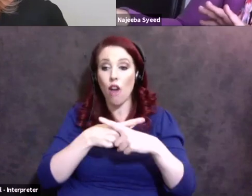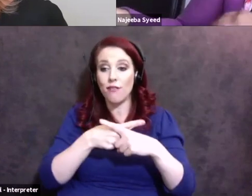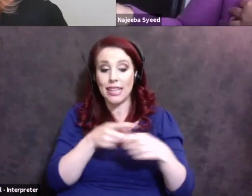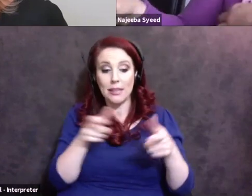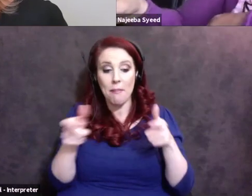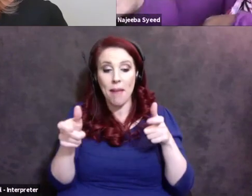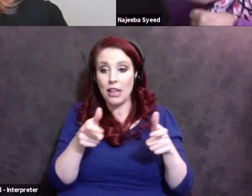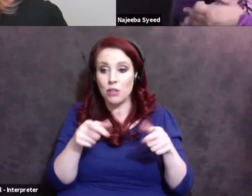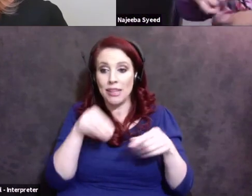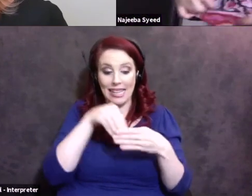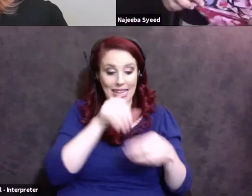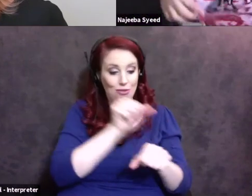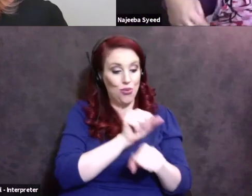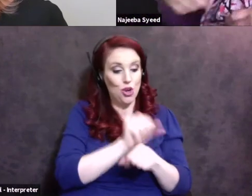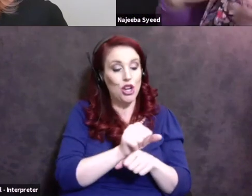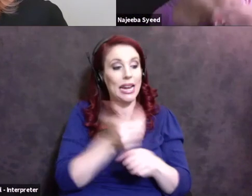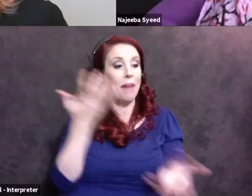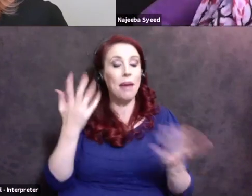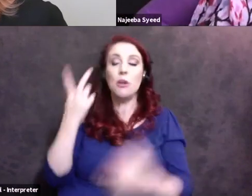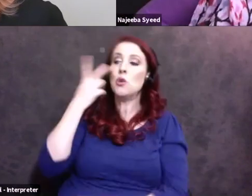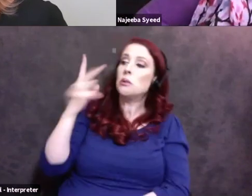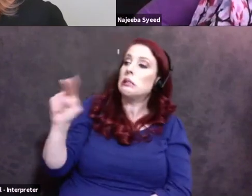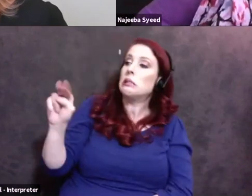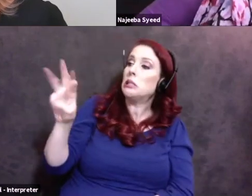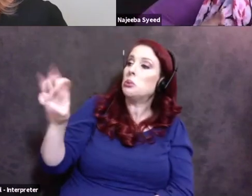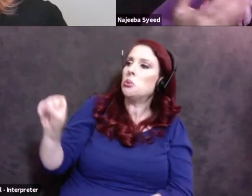and think it has no implication for what's happening in the workplace because it is not